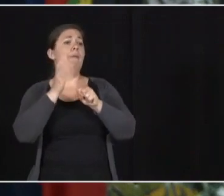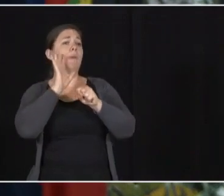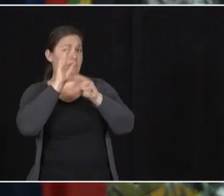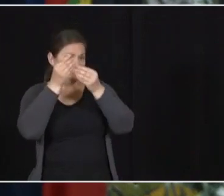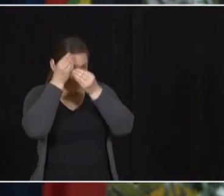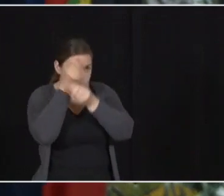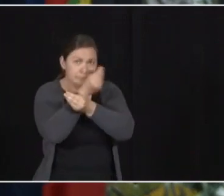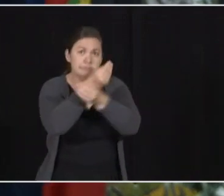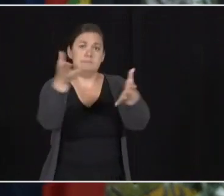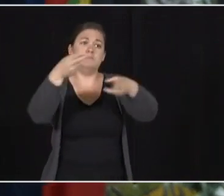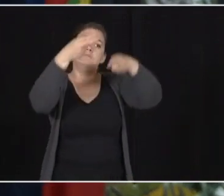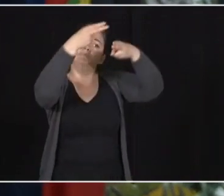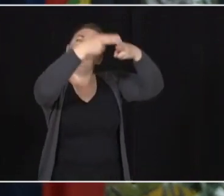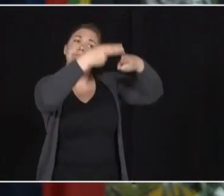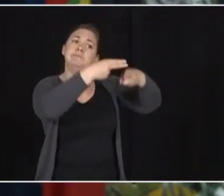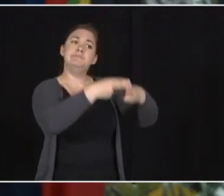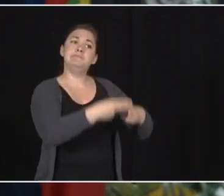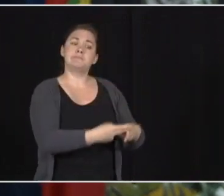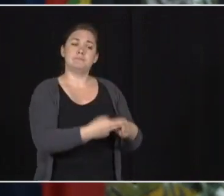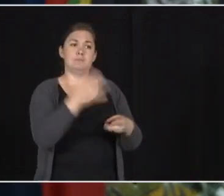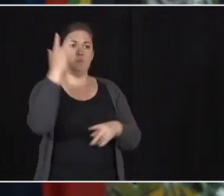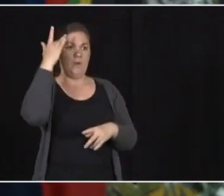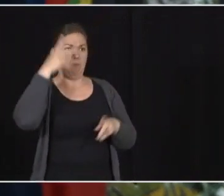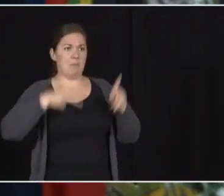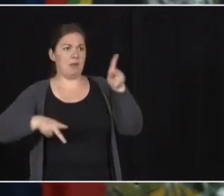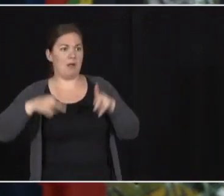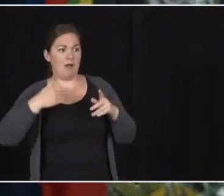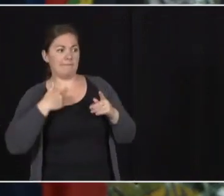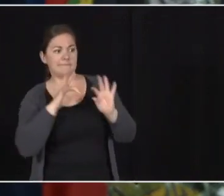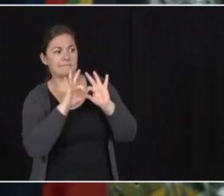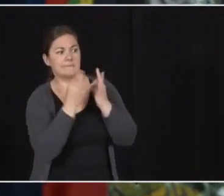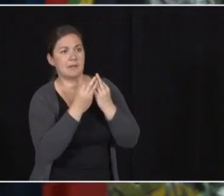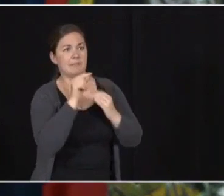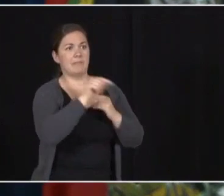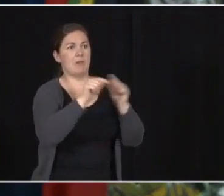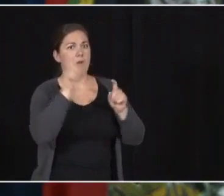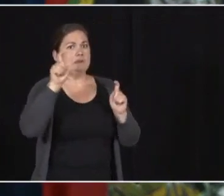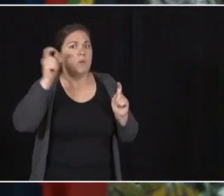Are you going to release the list of those names so that the public can no and the families of people in those homes can know? I will pass it over to Minister Fullerton.